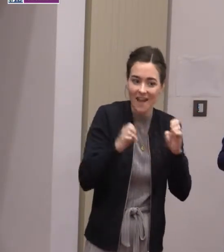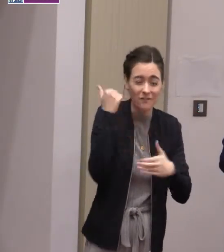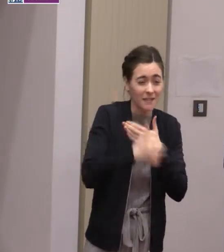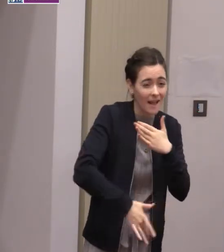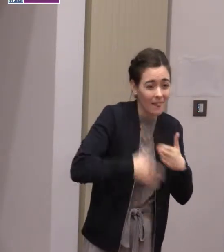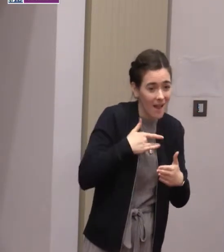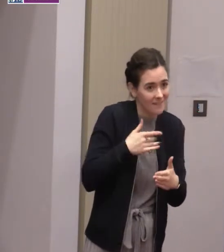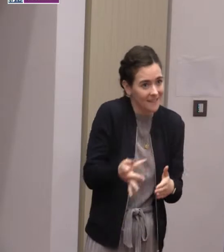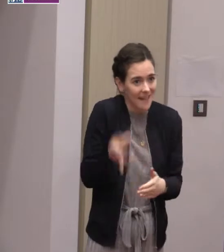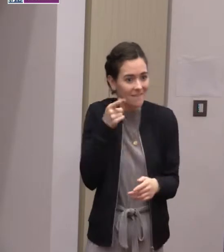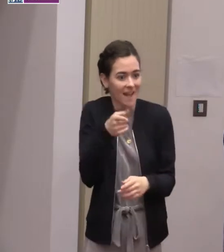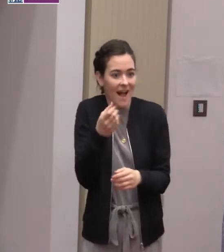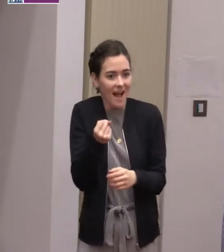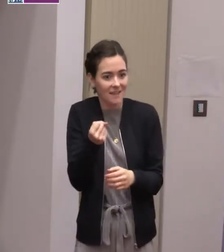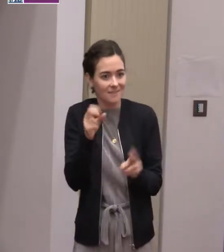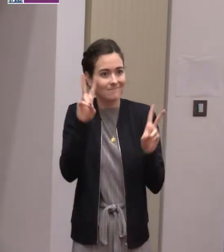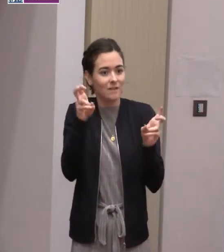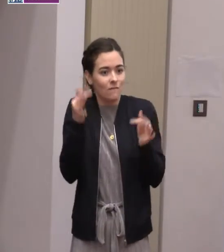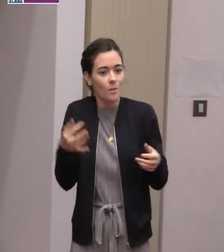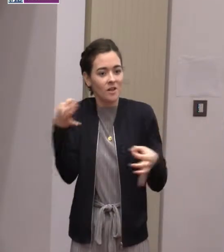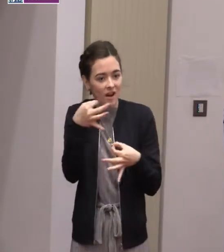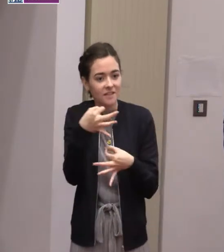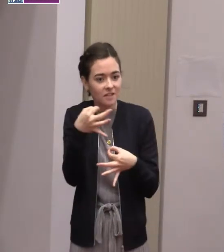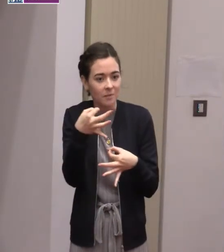and this is the situation for many people with disabilities in Kenya.